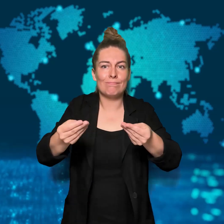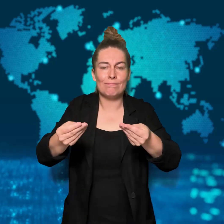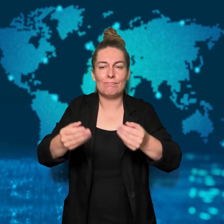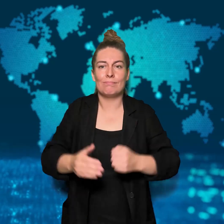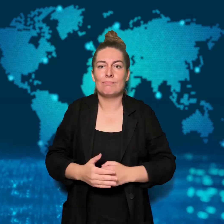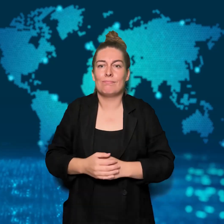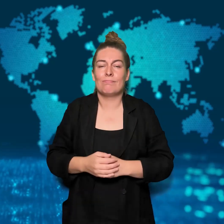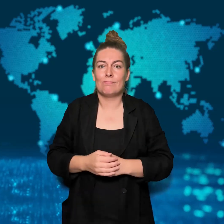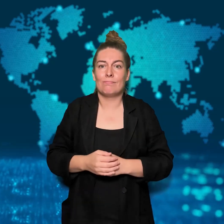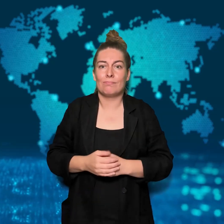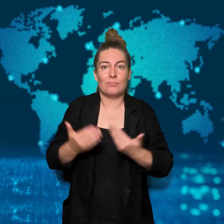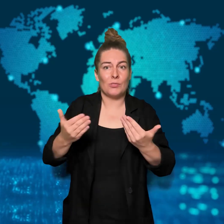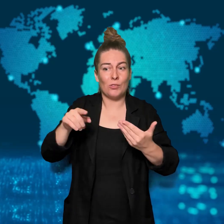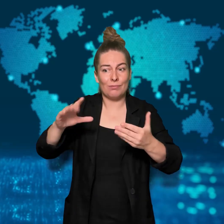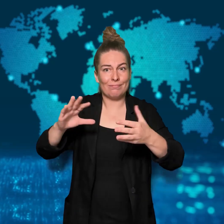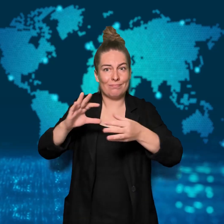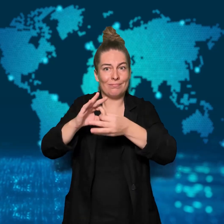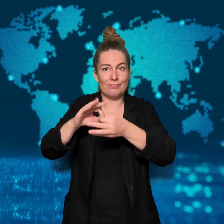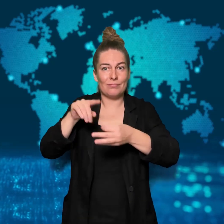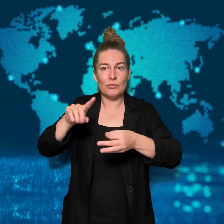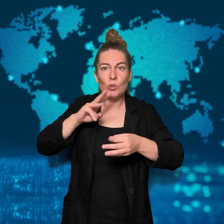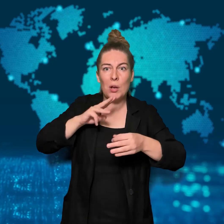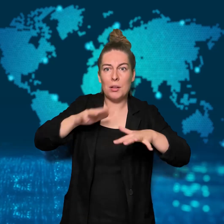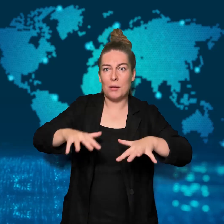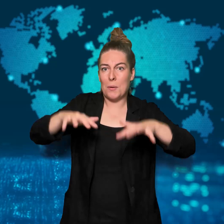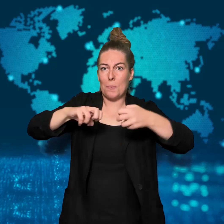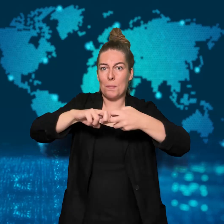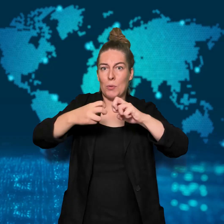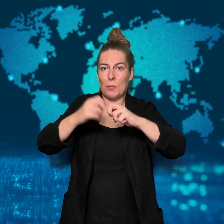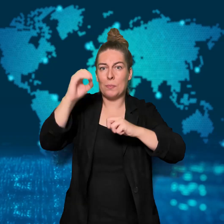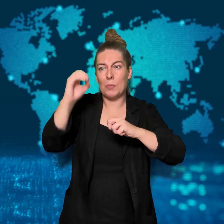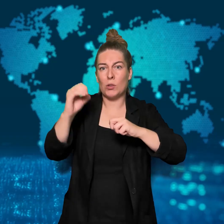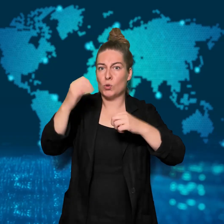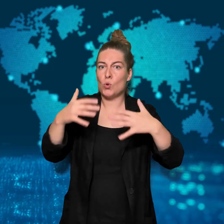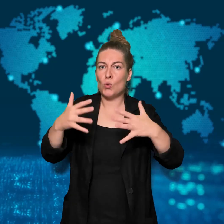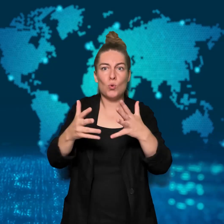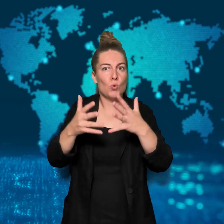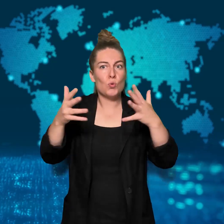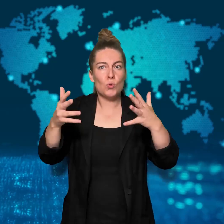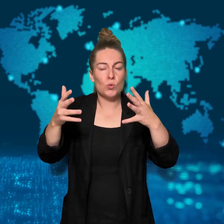The high risk of additional flooding continues.